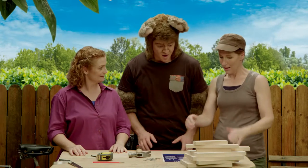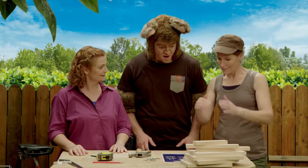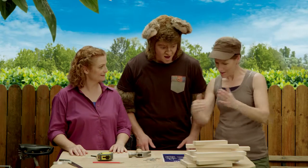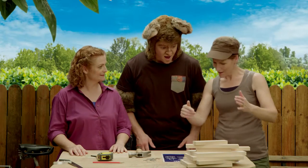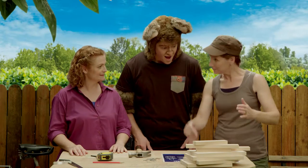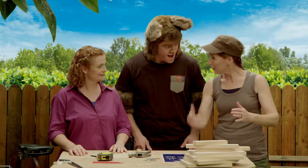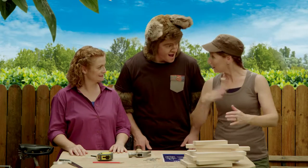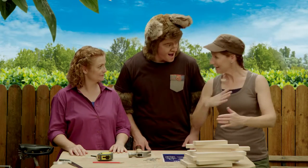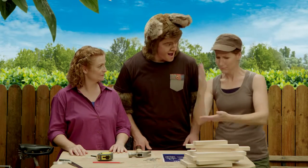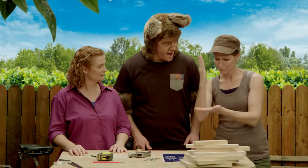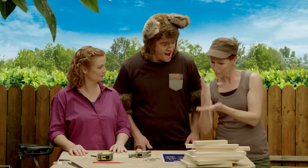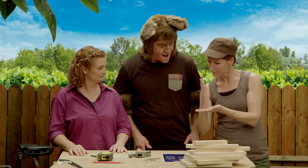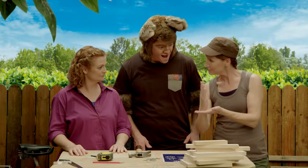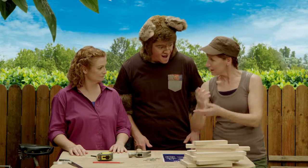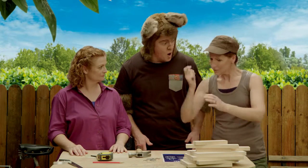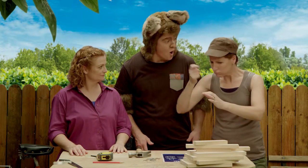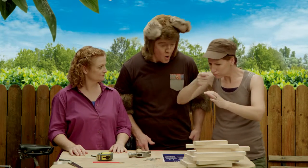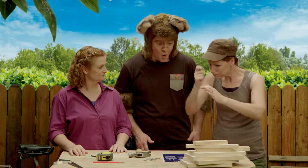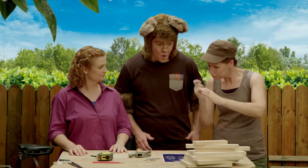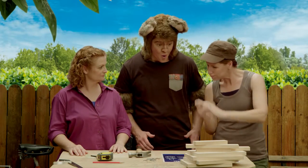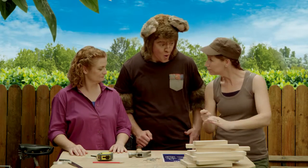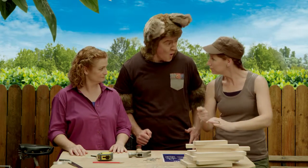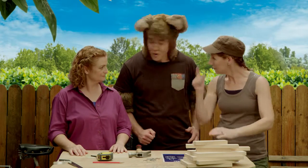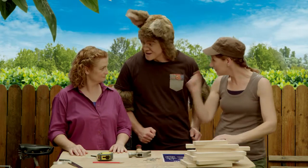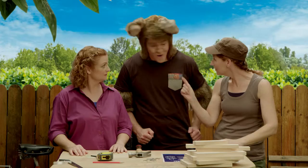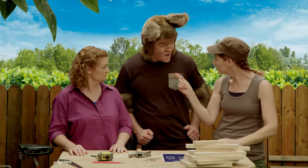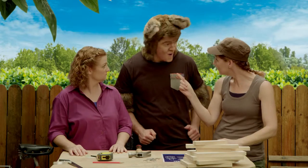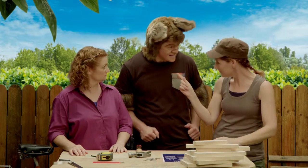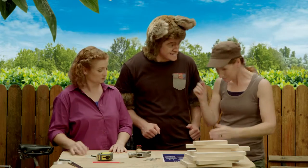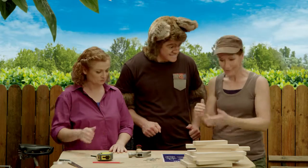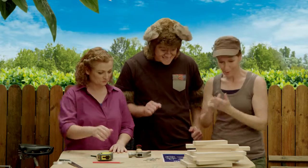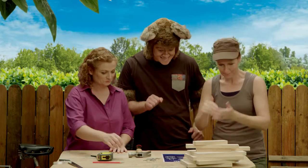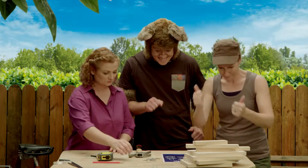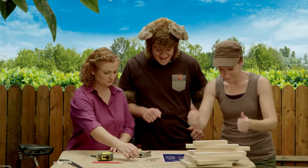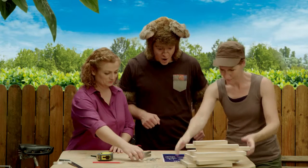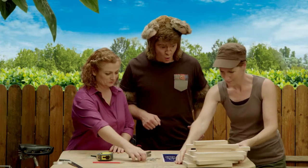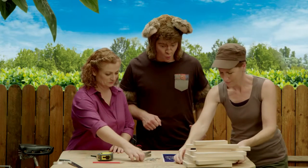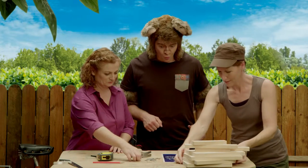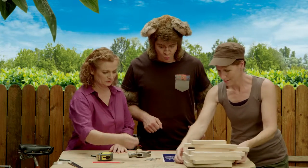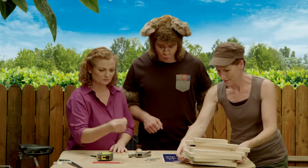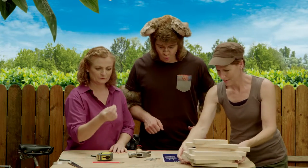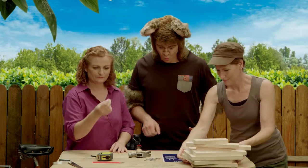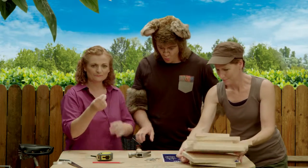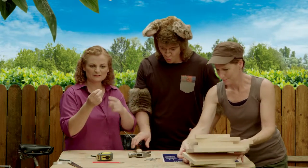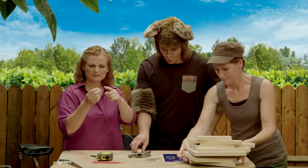So next, w e need to nail our pieces together. Possum, can you do that please? Oh, yes I can!